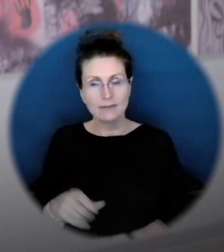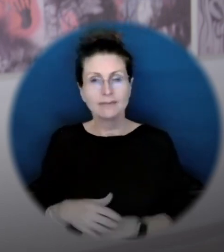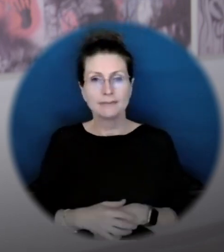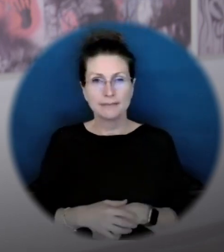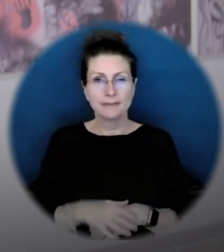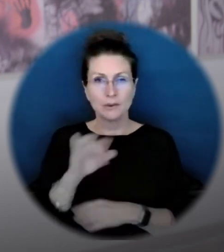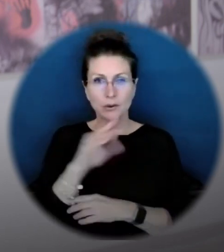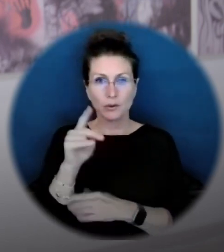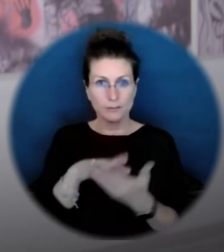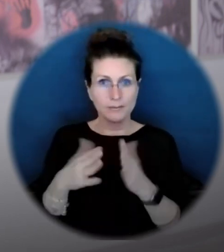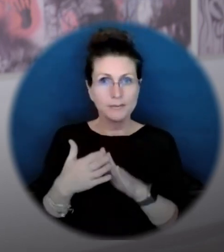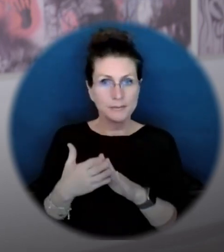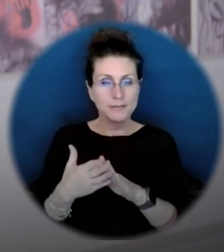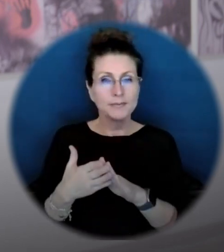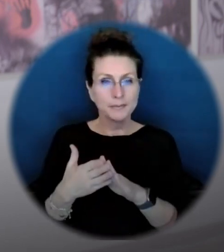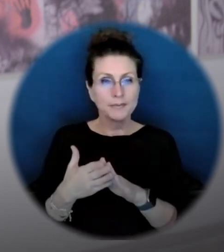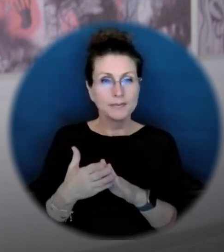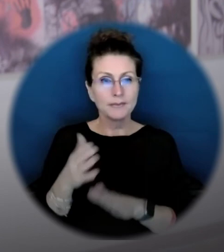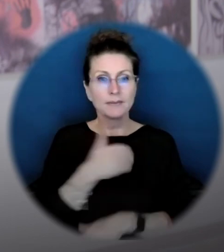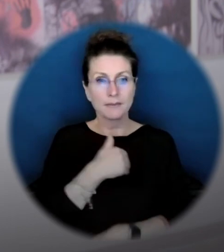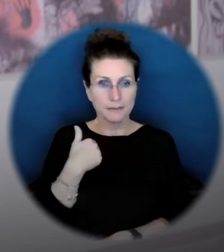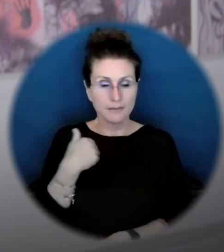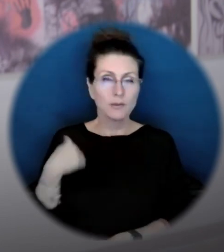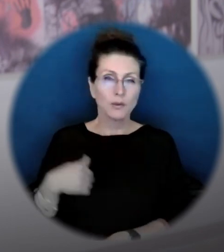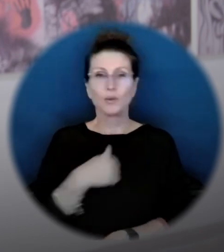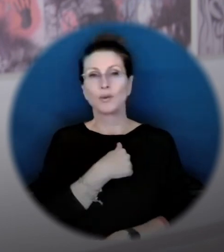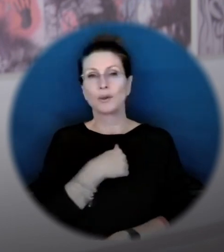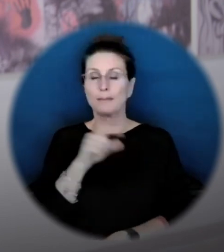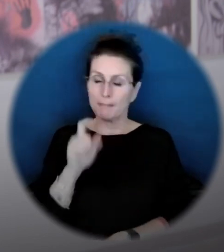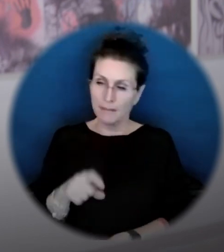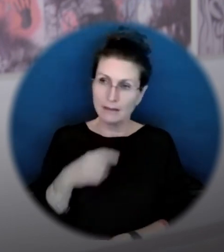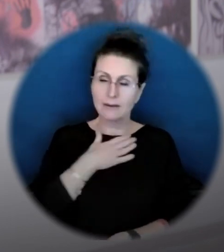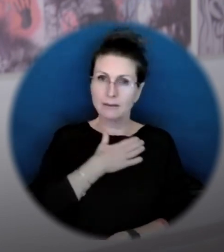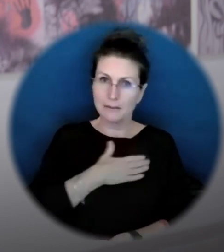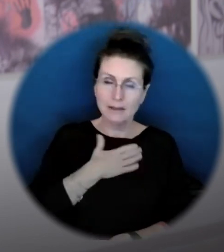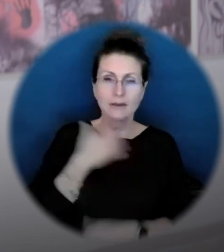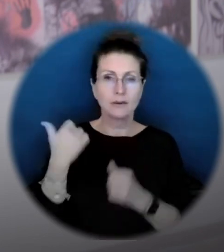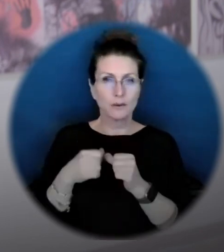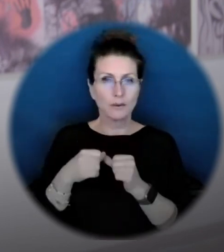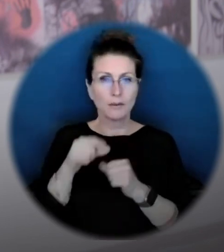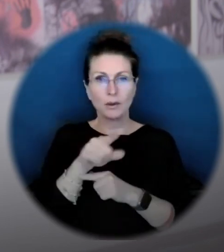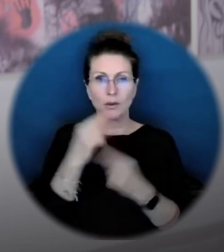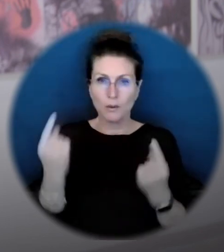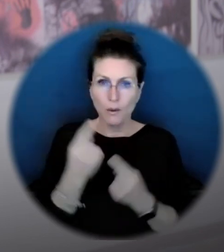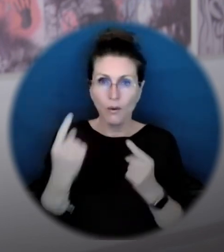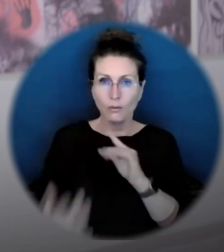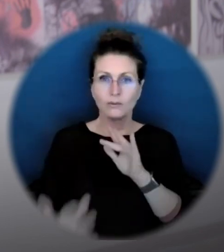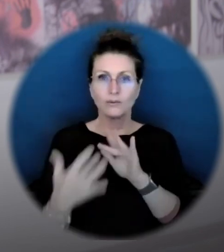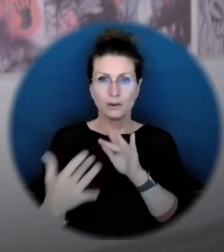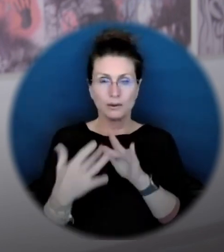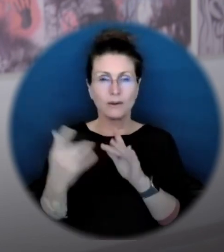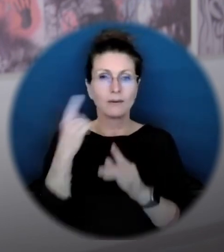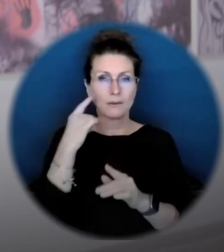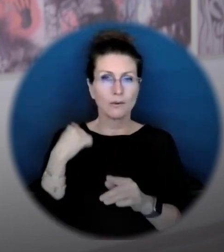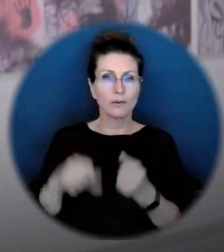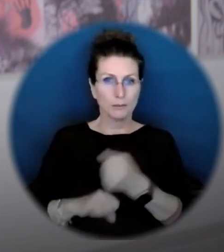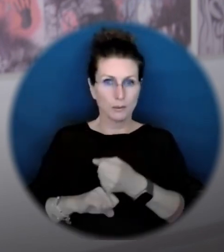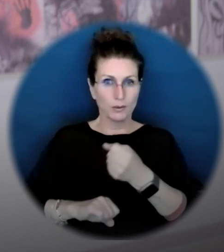as your community members. Please remember that you can always reach out for support